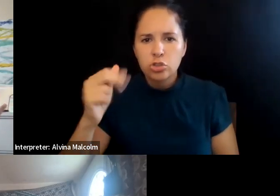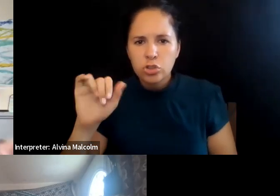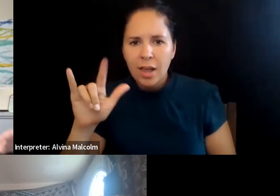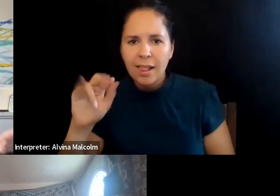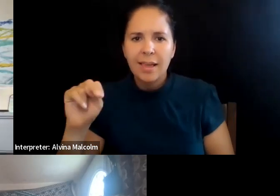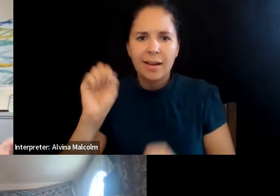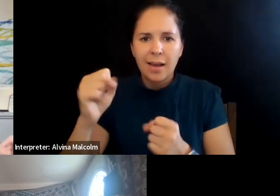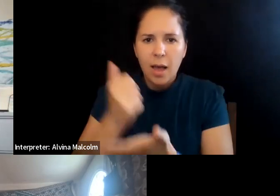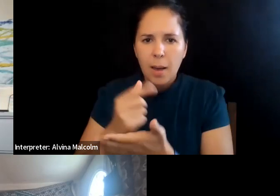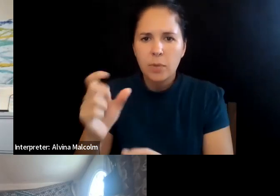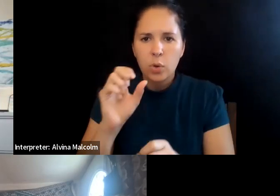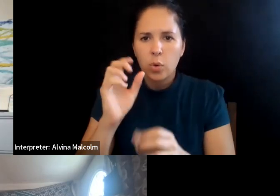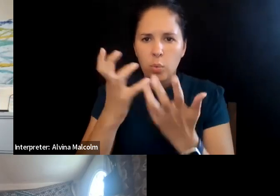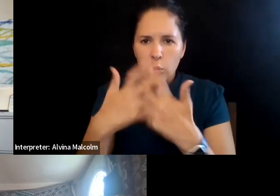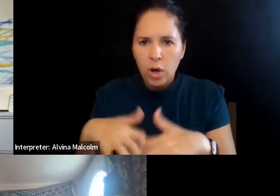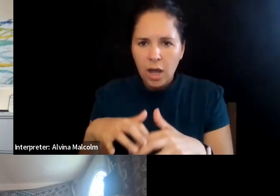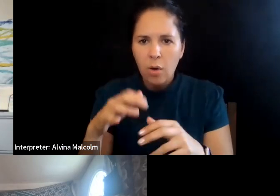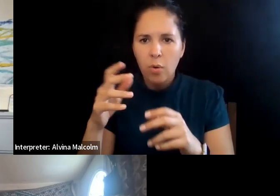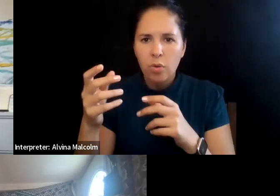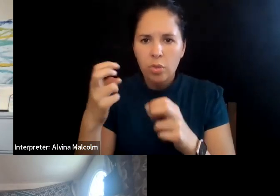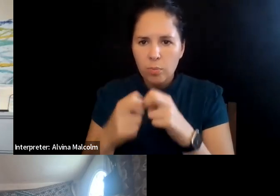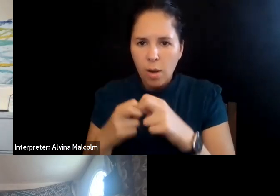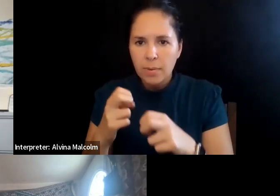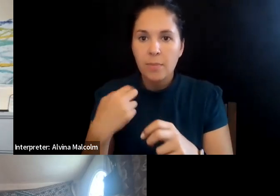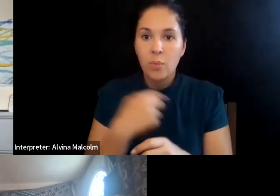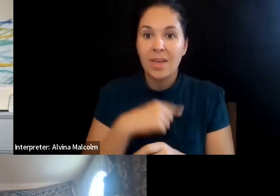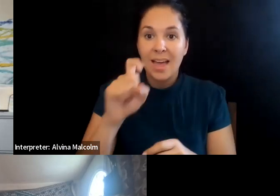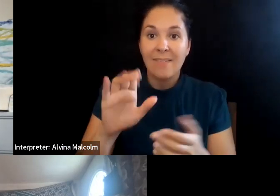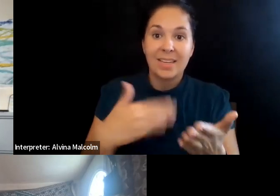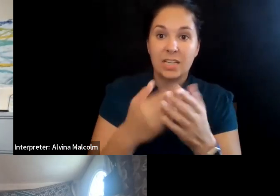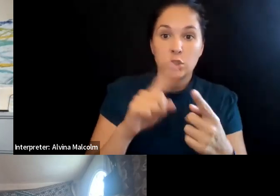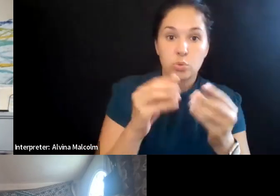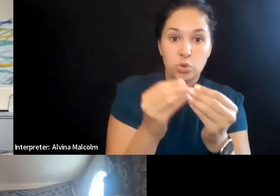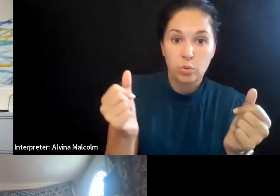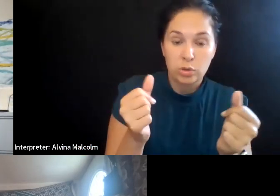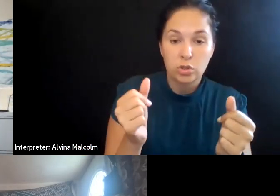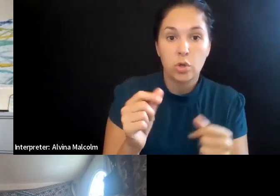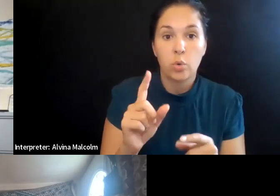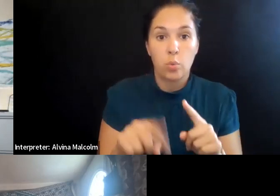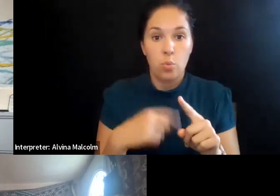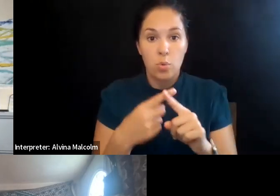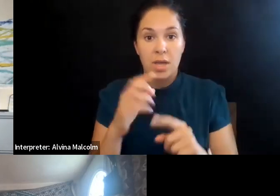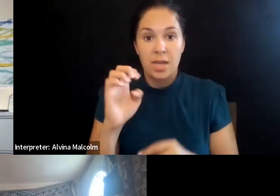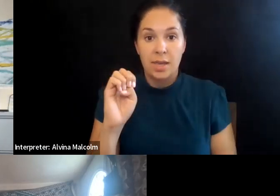as part of the solution because your partners like Germán and Shaylin, they